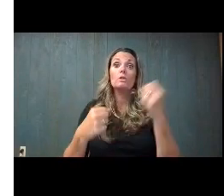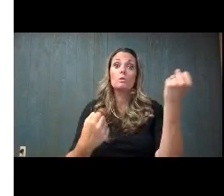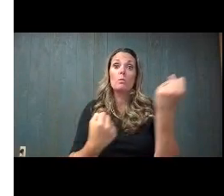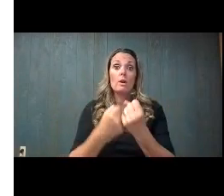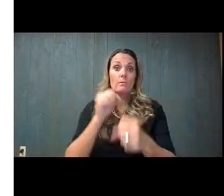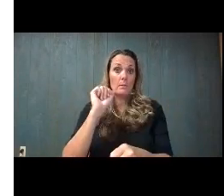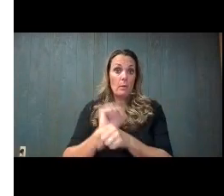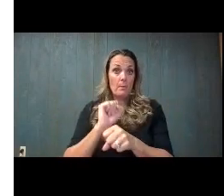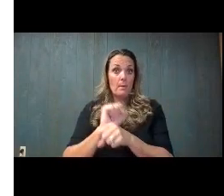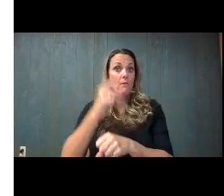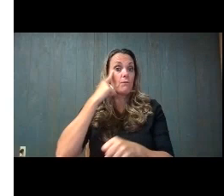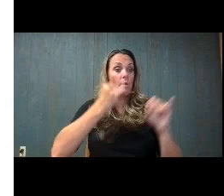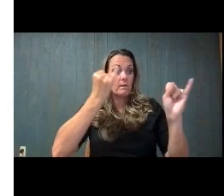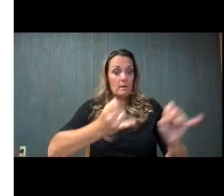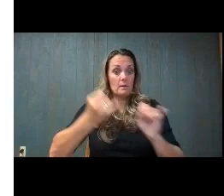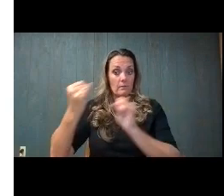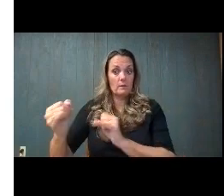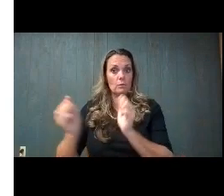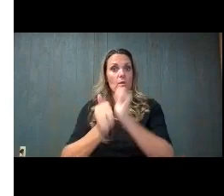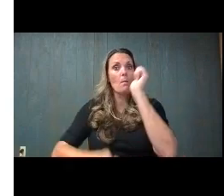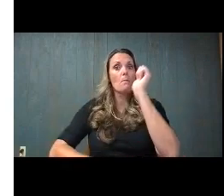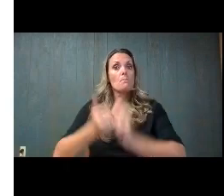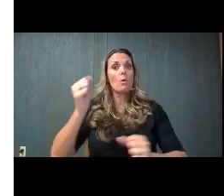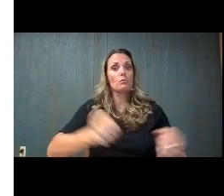for individuals with the most significant disabilities.